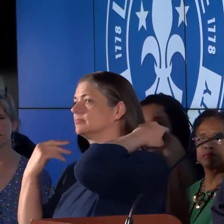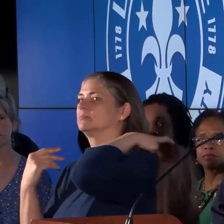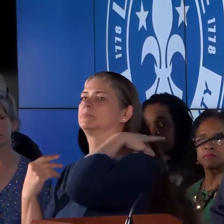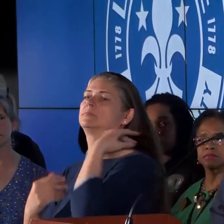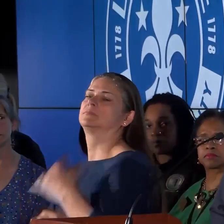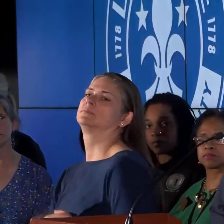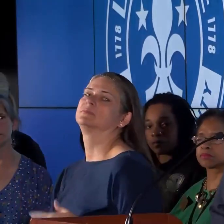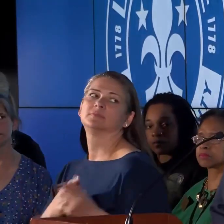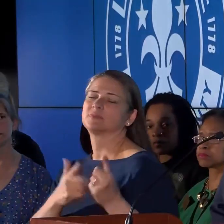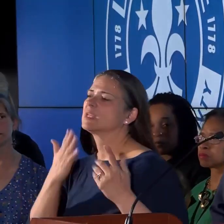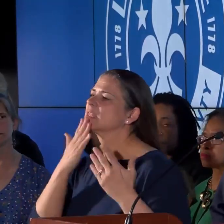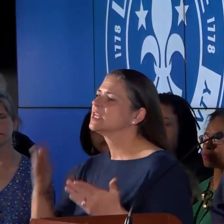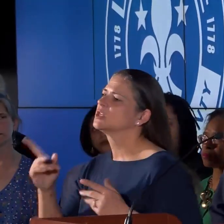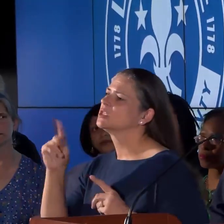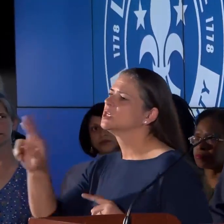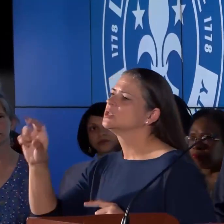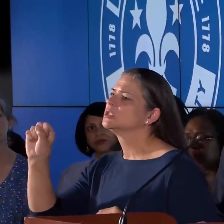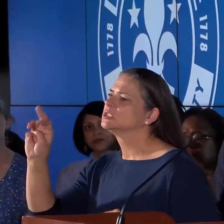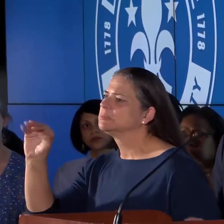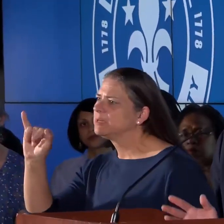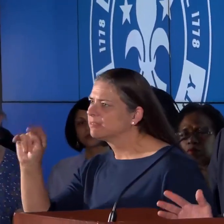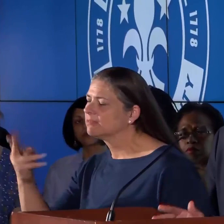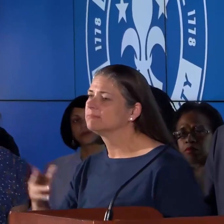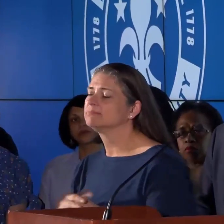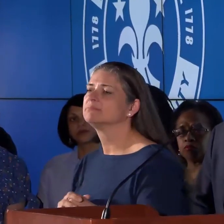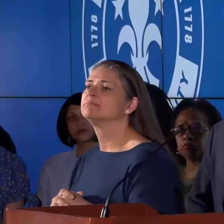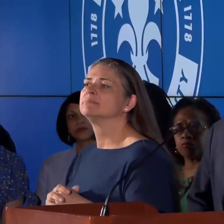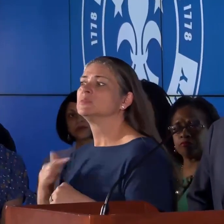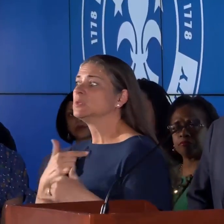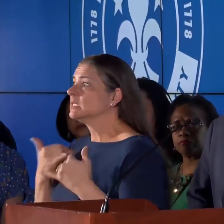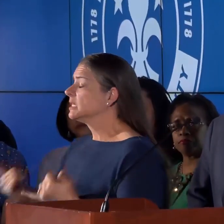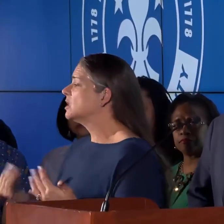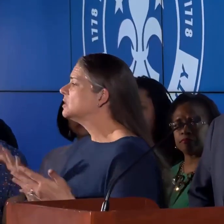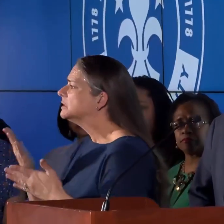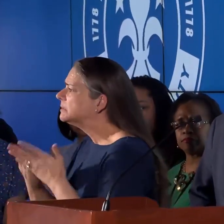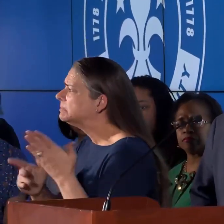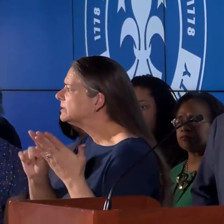thank you very much Dr Smith we're prepared to take a few questions from the media